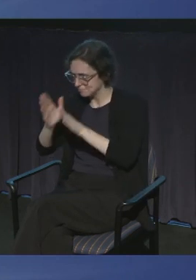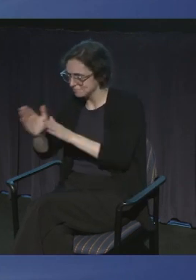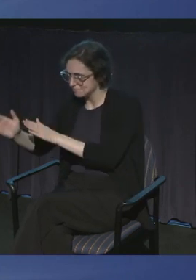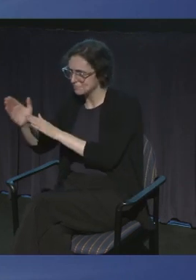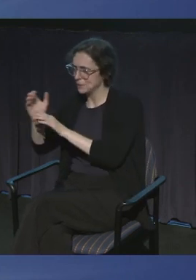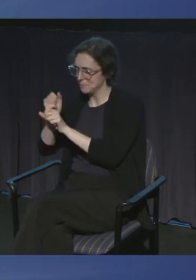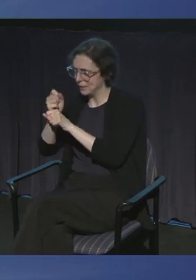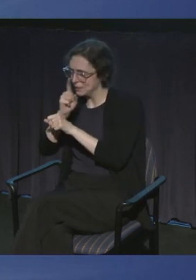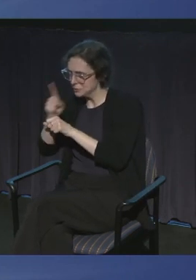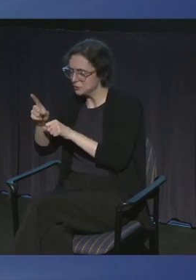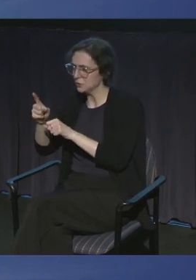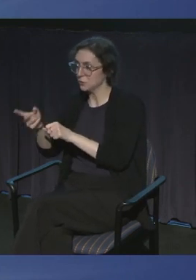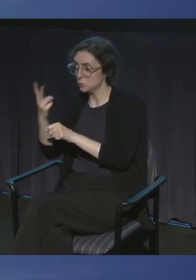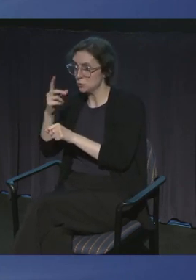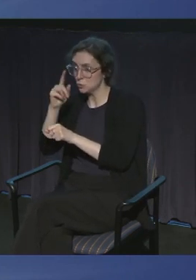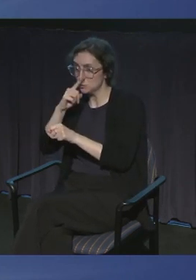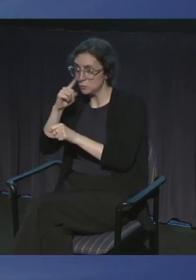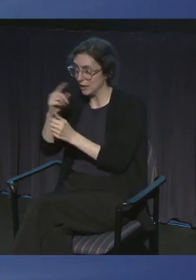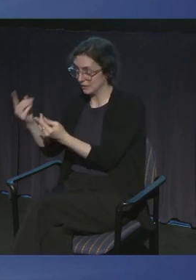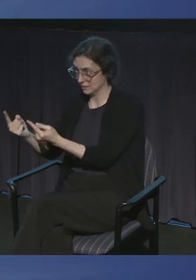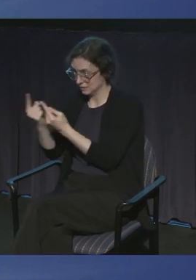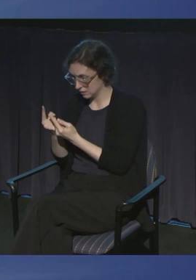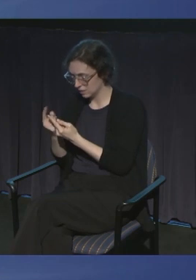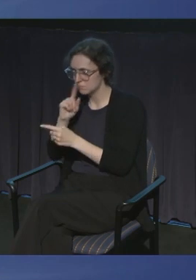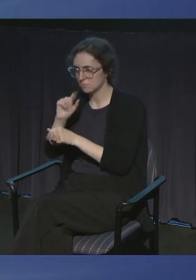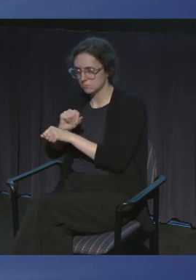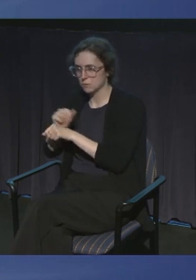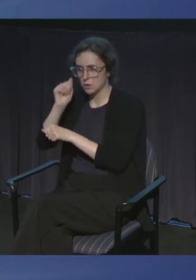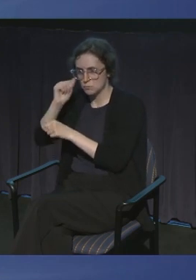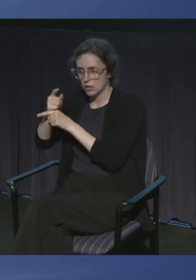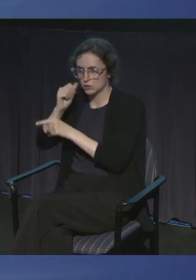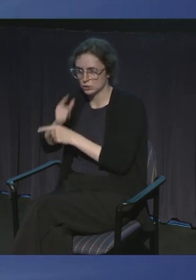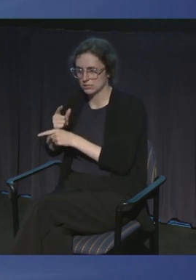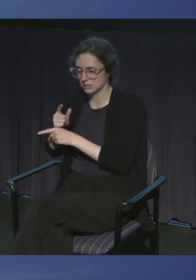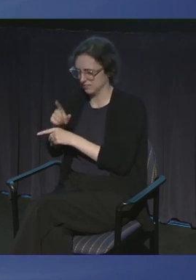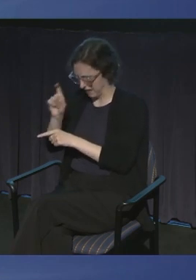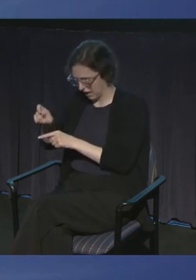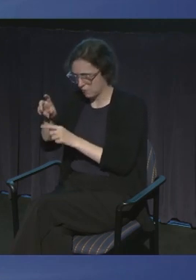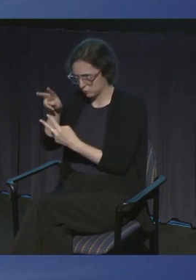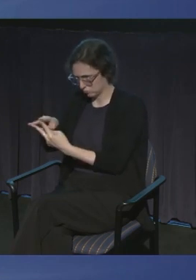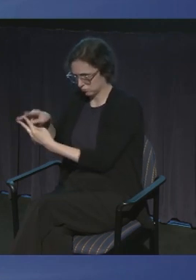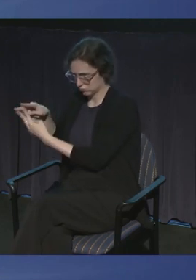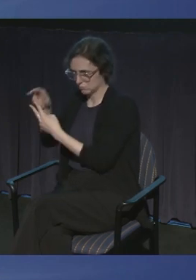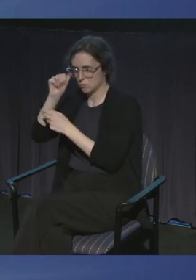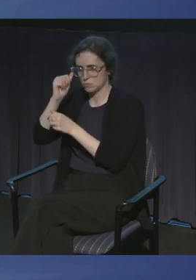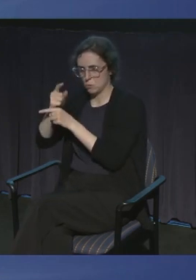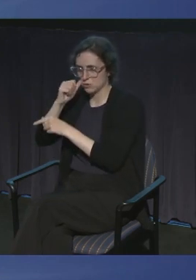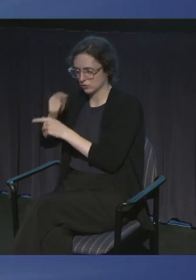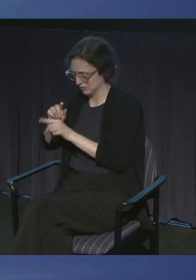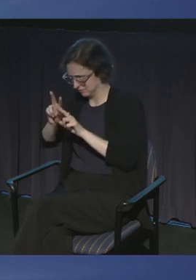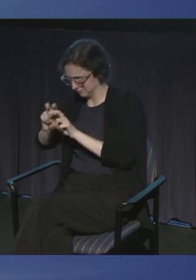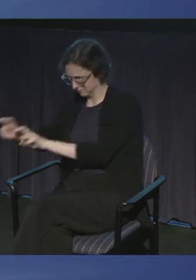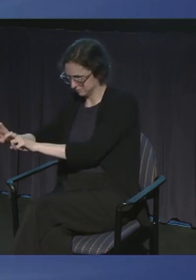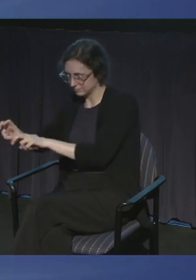OF MONEY ON THIS BECAUSE HAVE TO DO SISTER/BROTHER PAIRINGS AND BY LOOKING AT ALL OF THESE WHAT WE FOUND IS THAT THE NRP